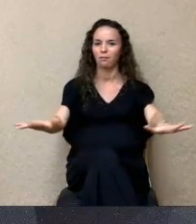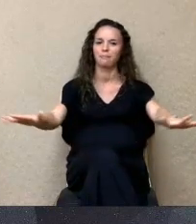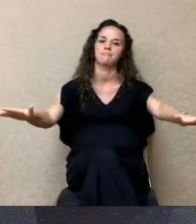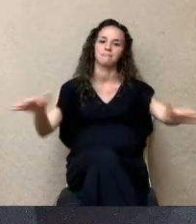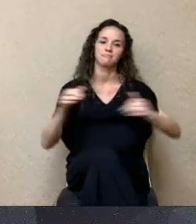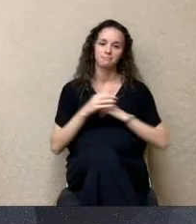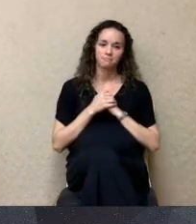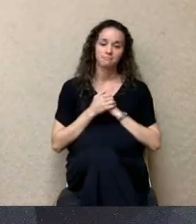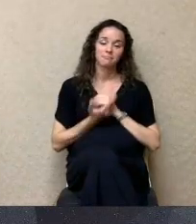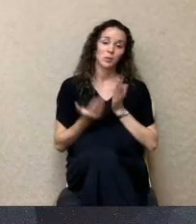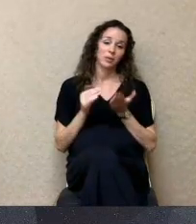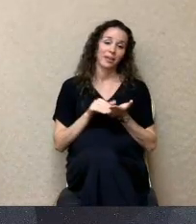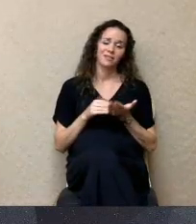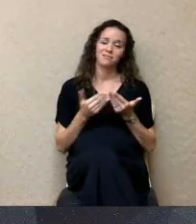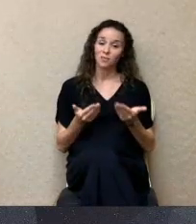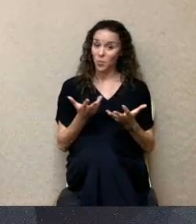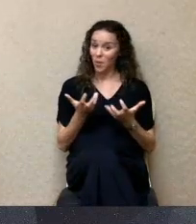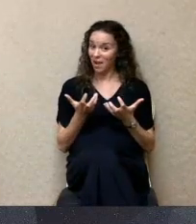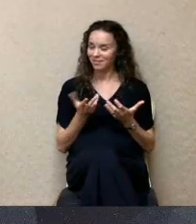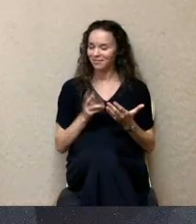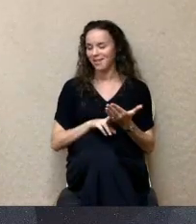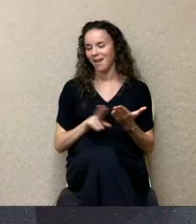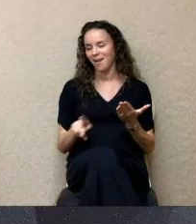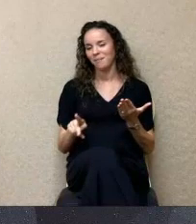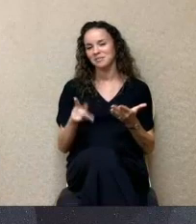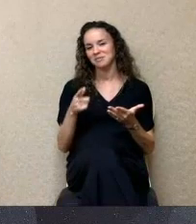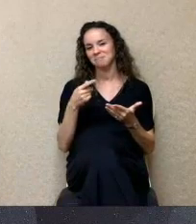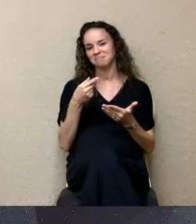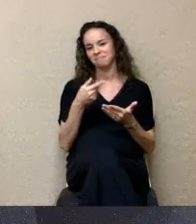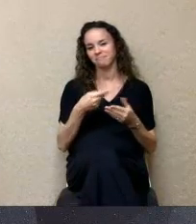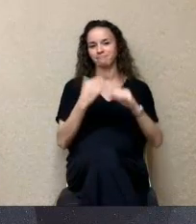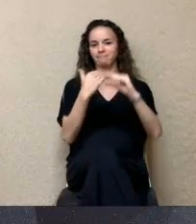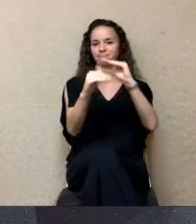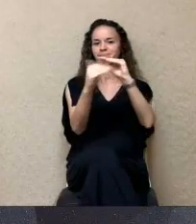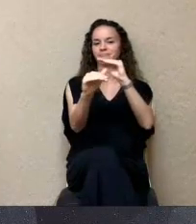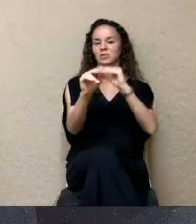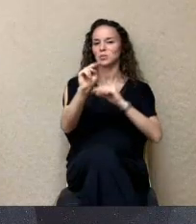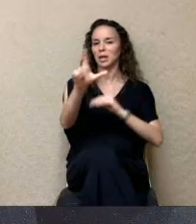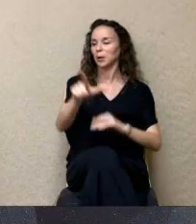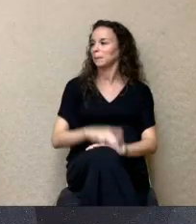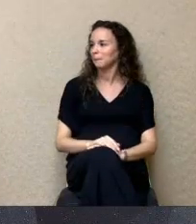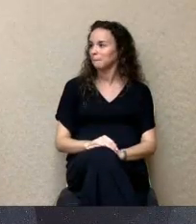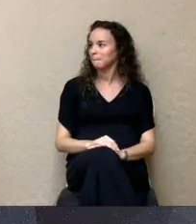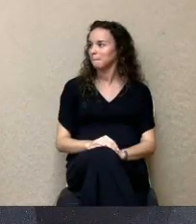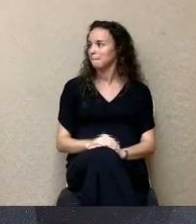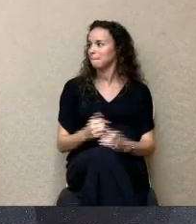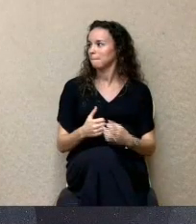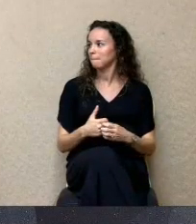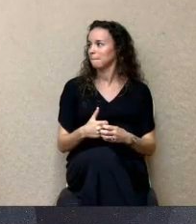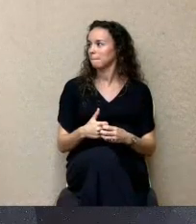So again, just sign up if you're interested in getting the newsletter. Mickey Hill from DHS.